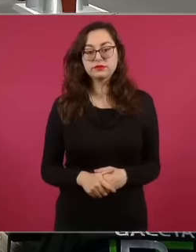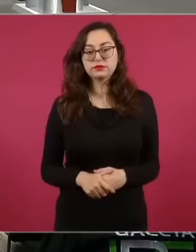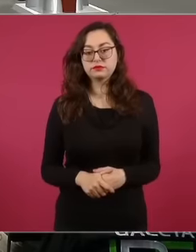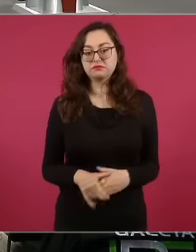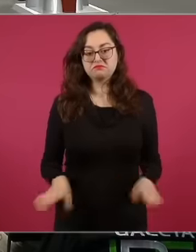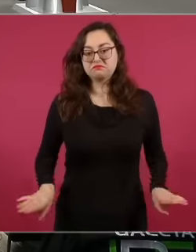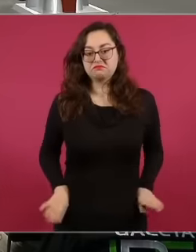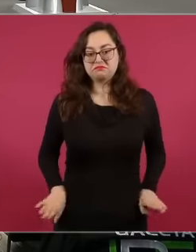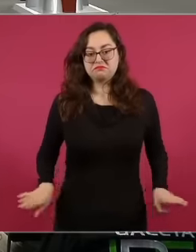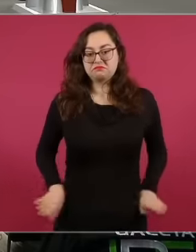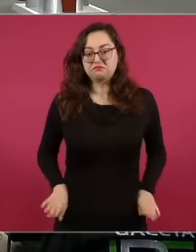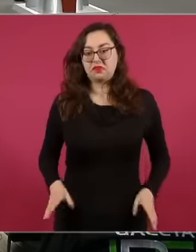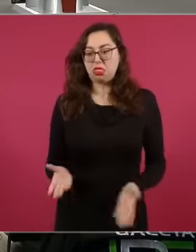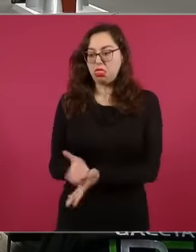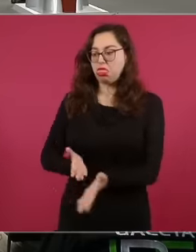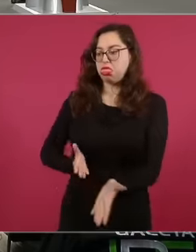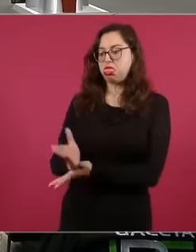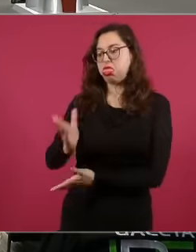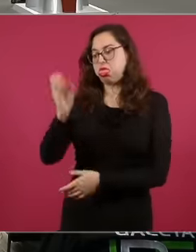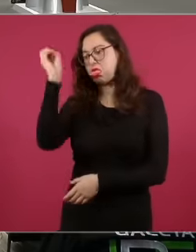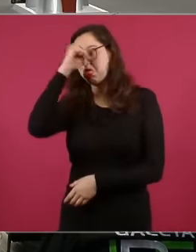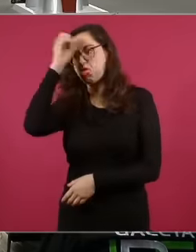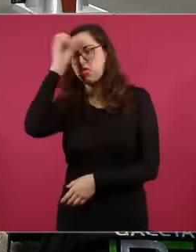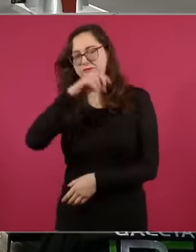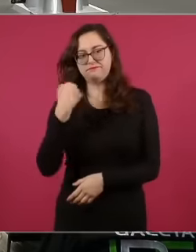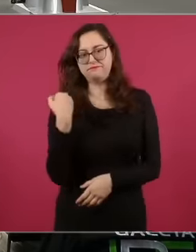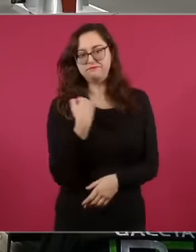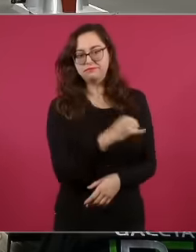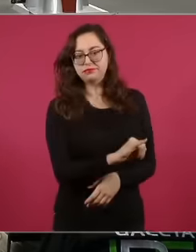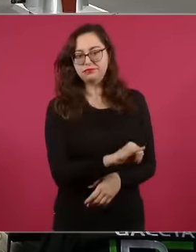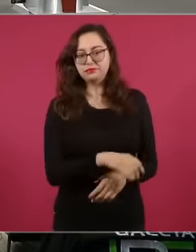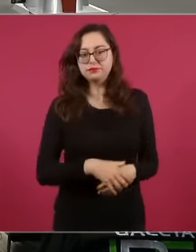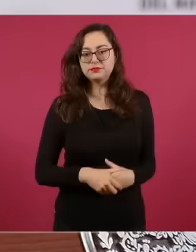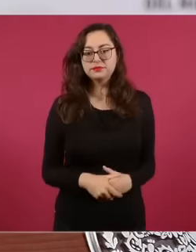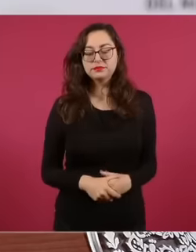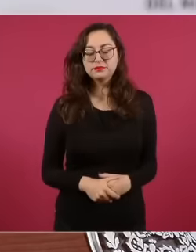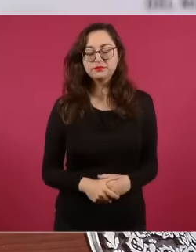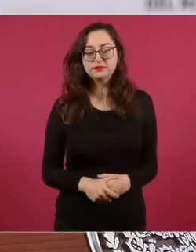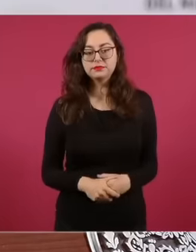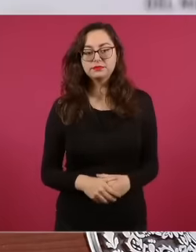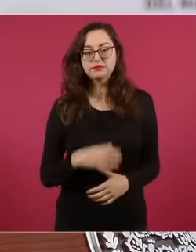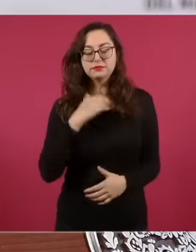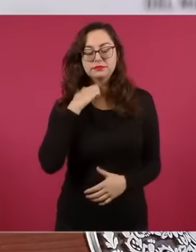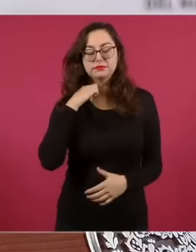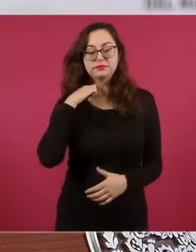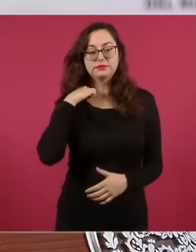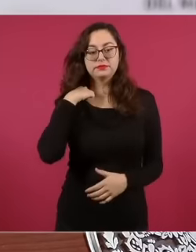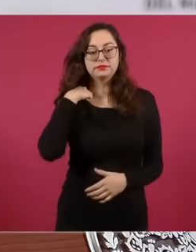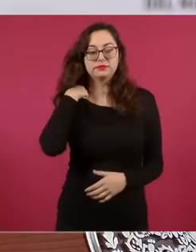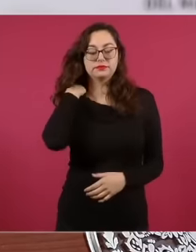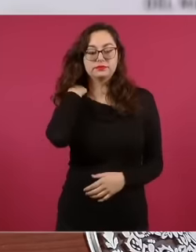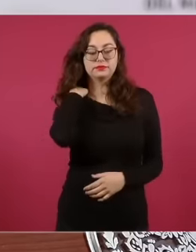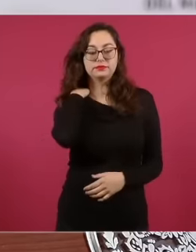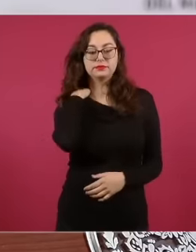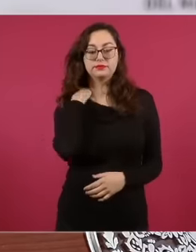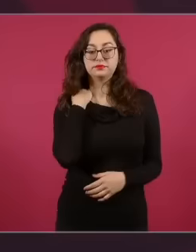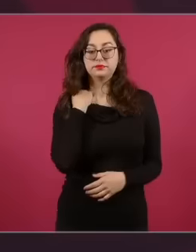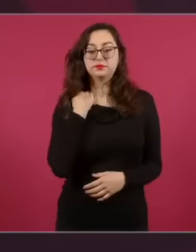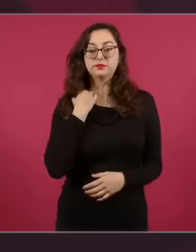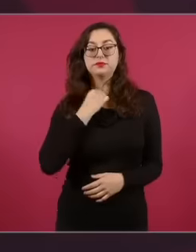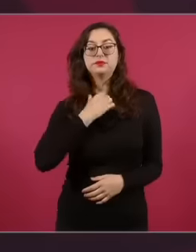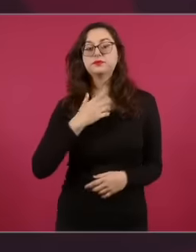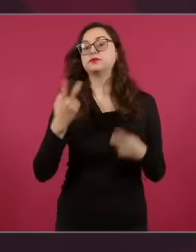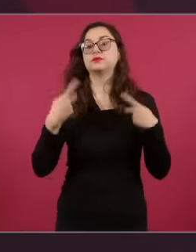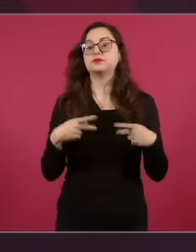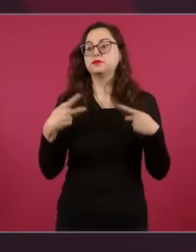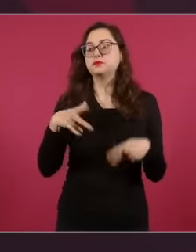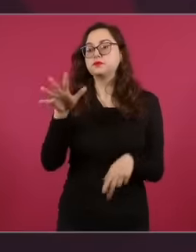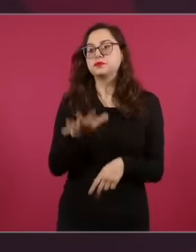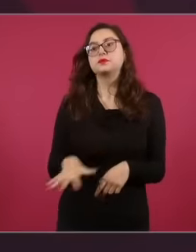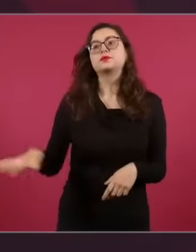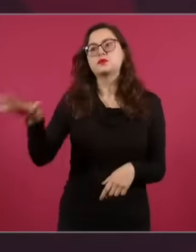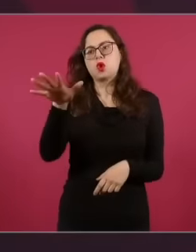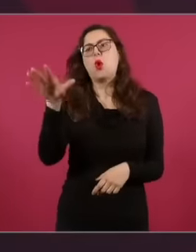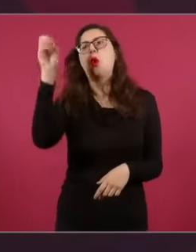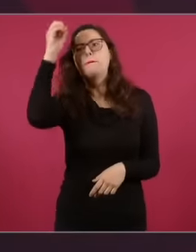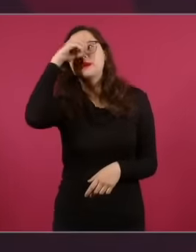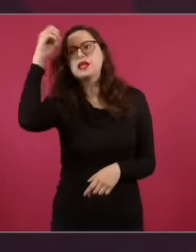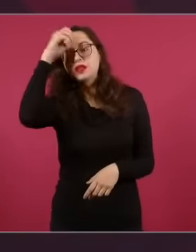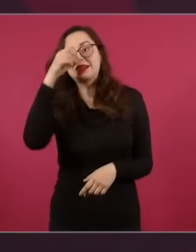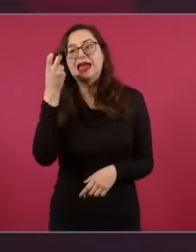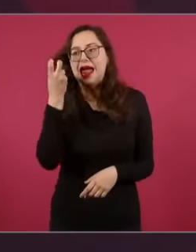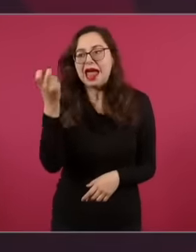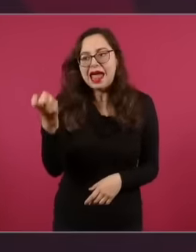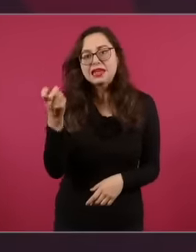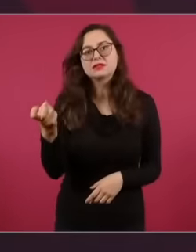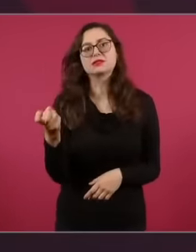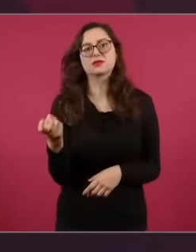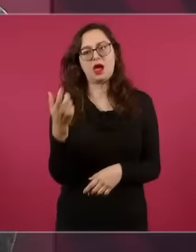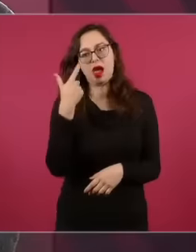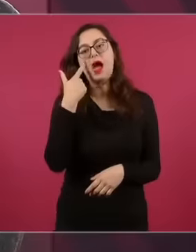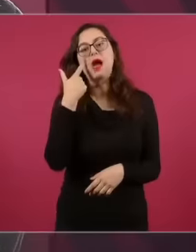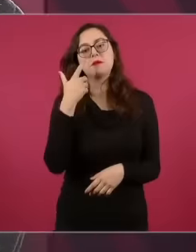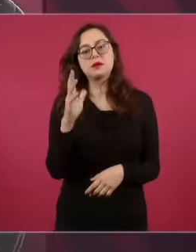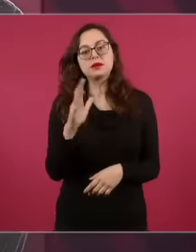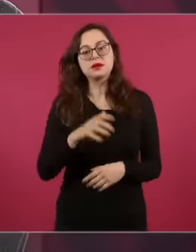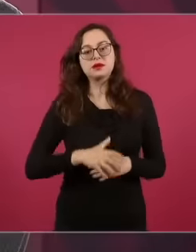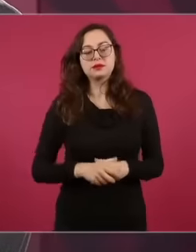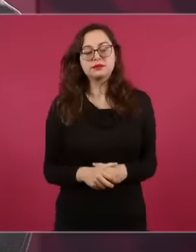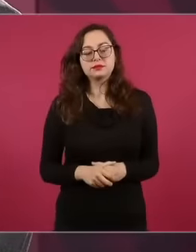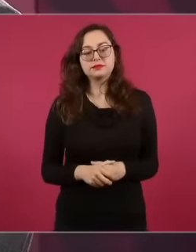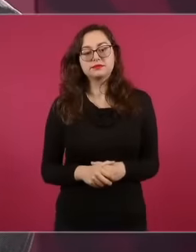interventionist attitude, let's see what people are going to think and I ask the question